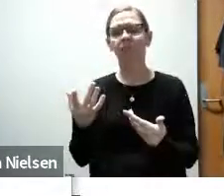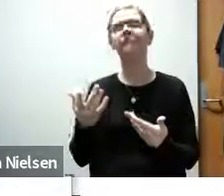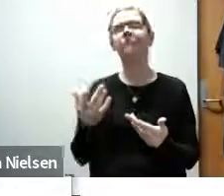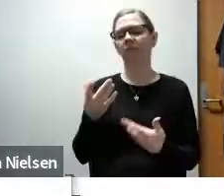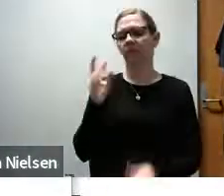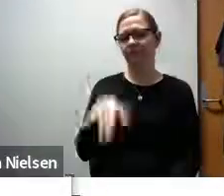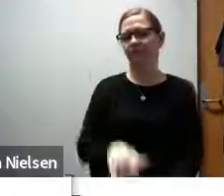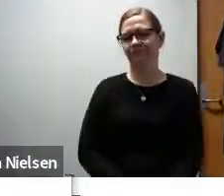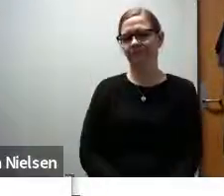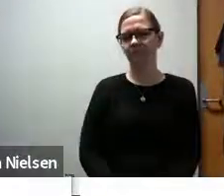Any questions about that.